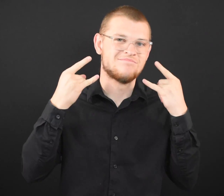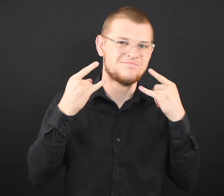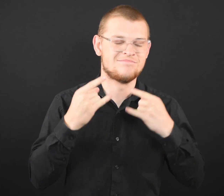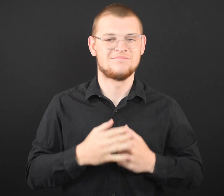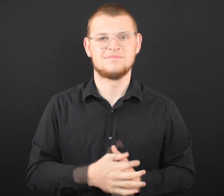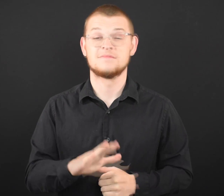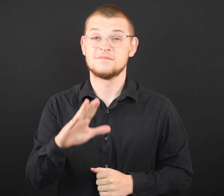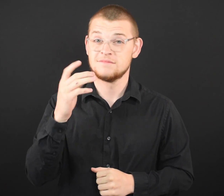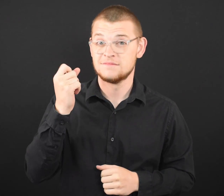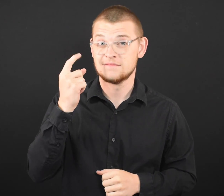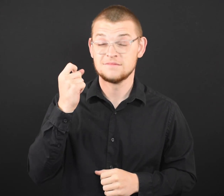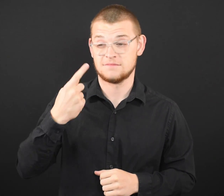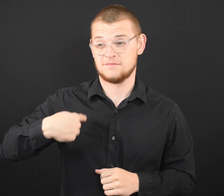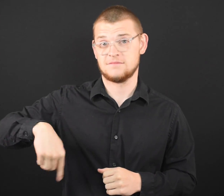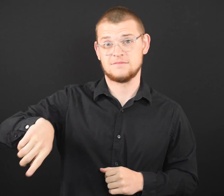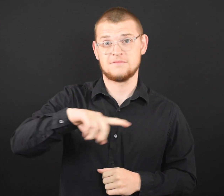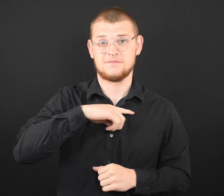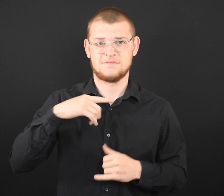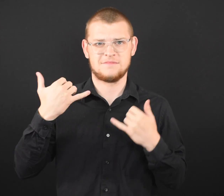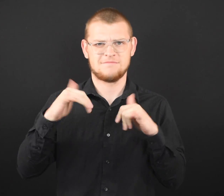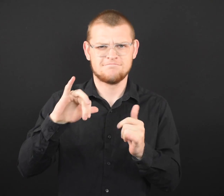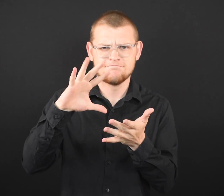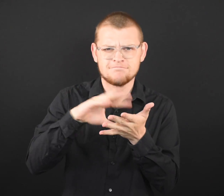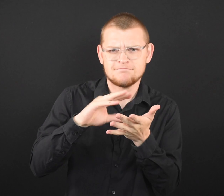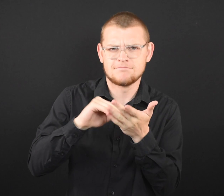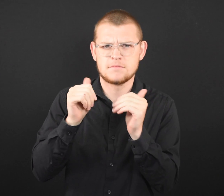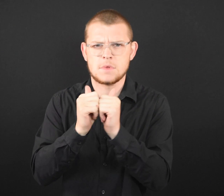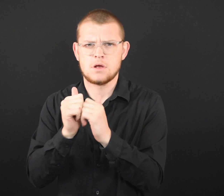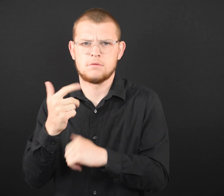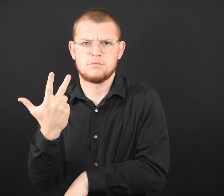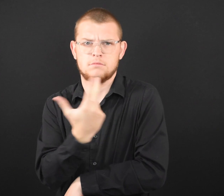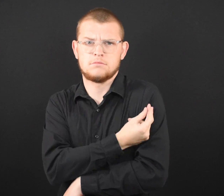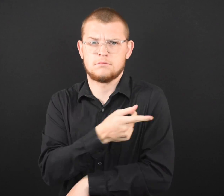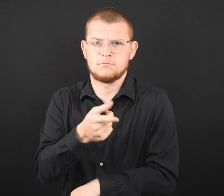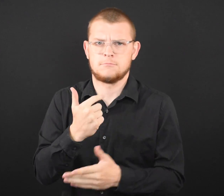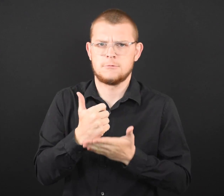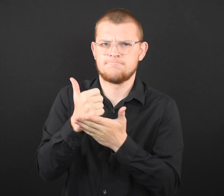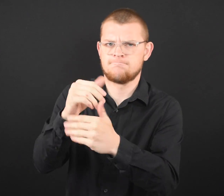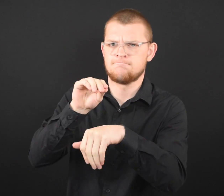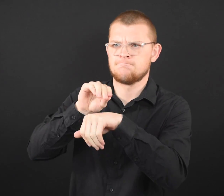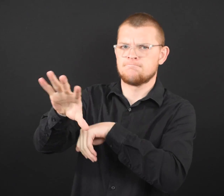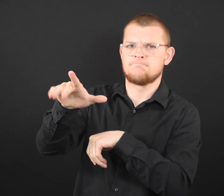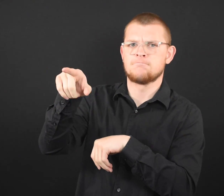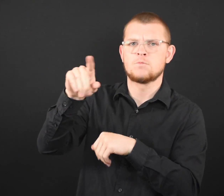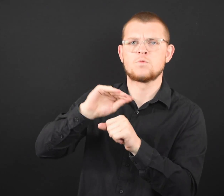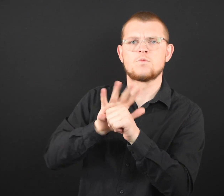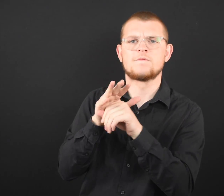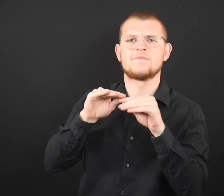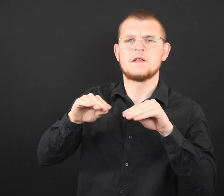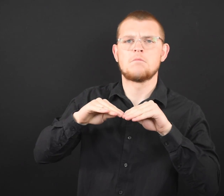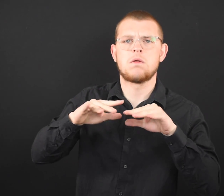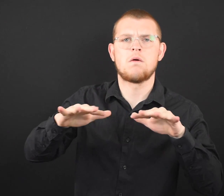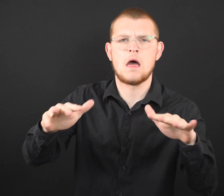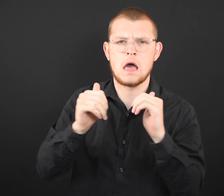outdoor concerts, etc However, we are still learning how the vaccines will affect the spread of COVID-19.